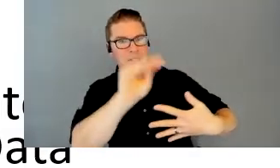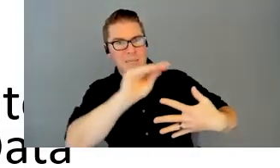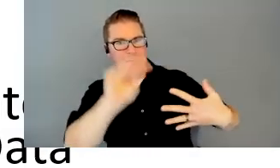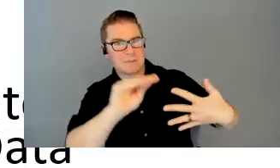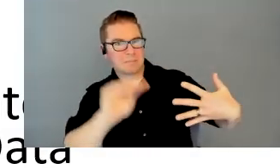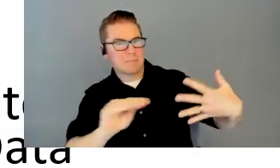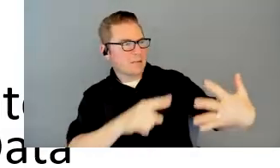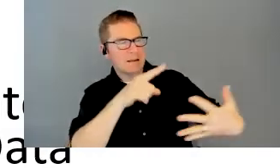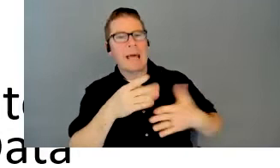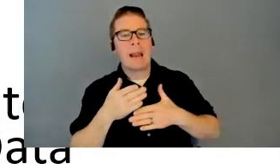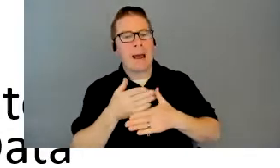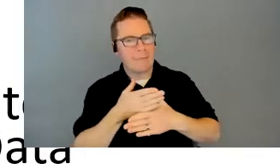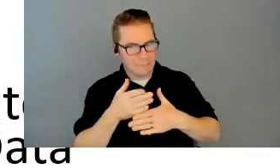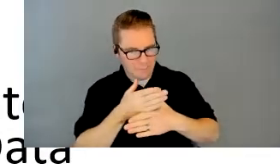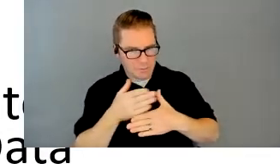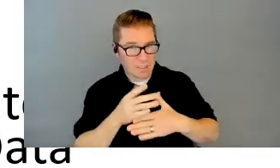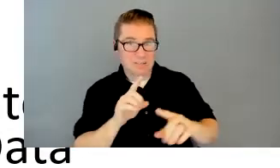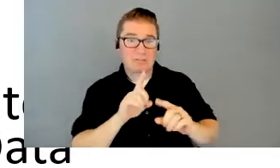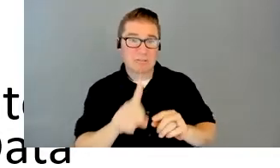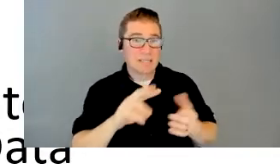at the at the top we see those Asian females.